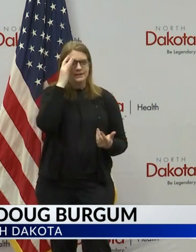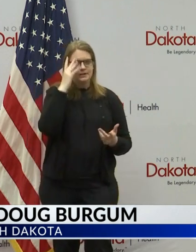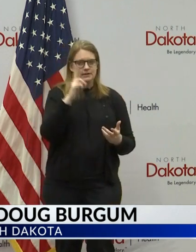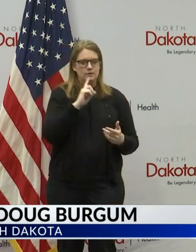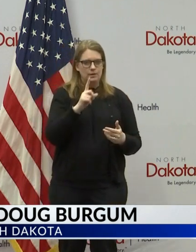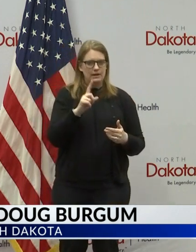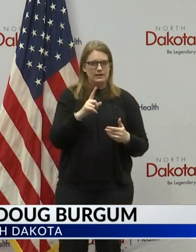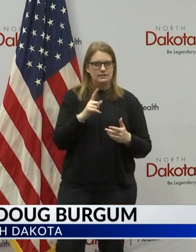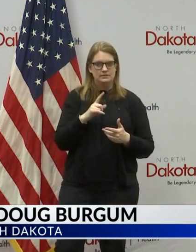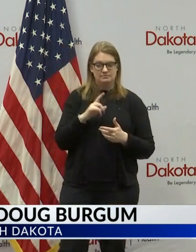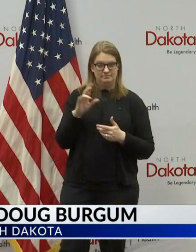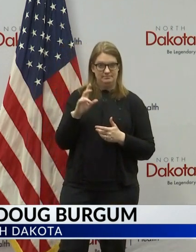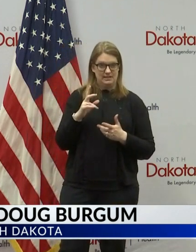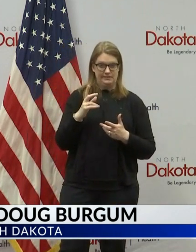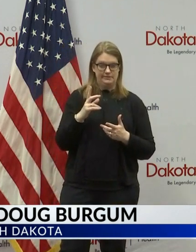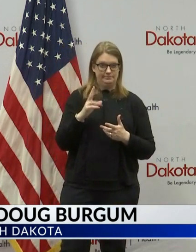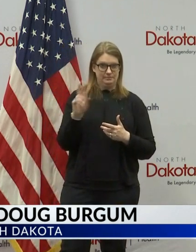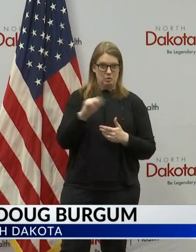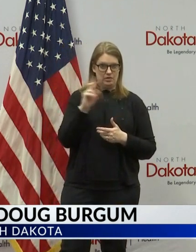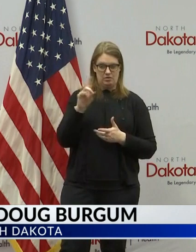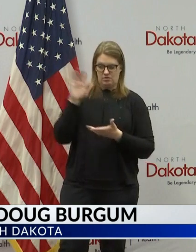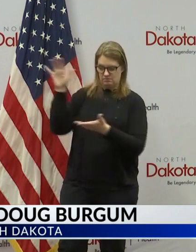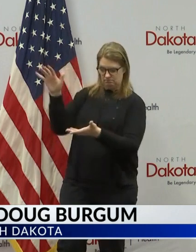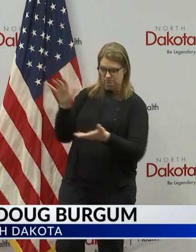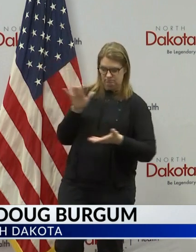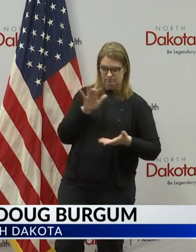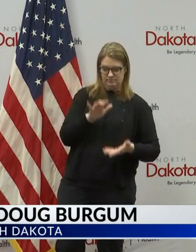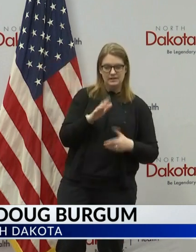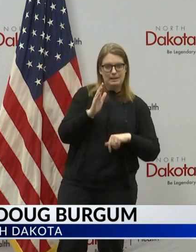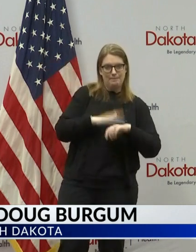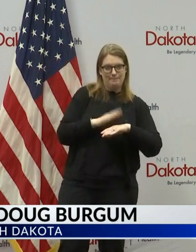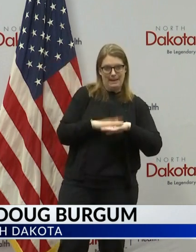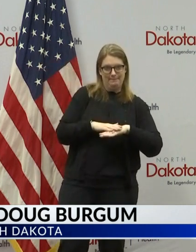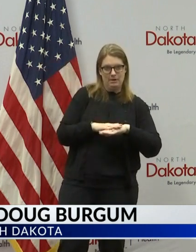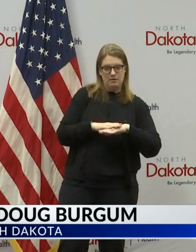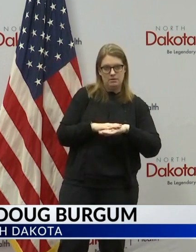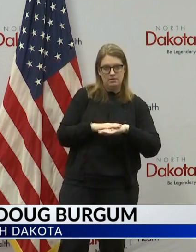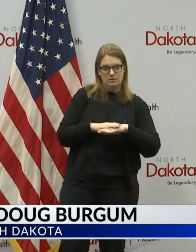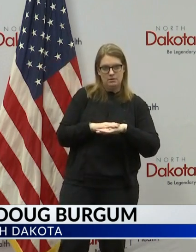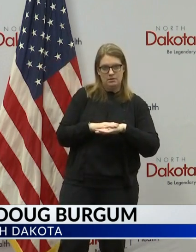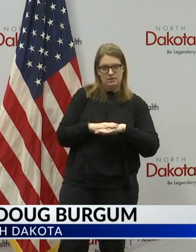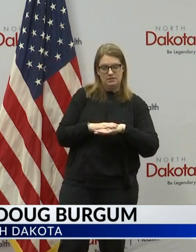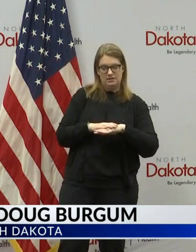27th. BECAUSE THERE WAS A MINIMUM THRESHOLD, NORTH DAKOTA